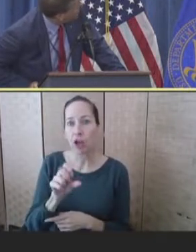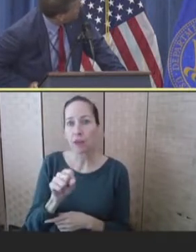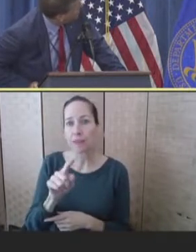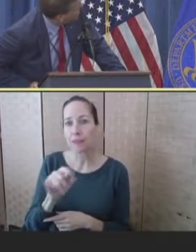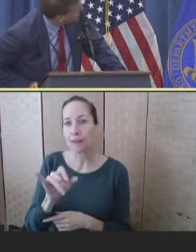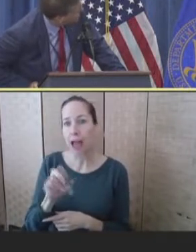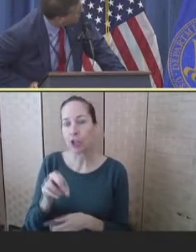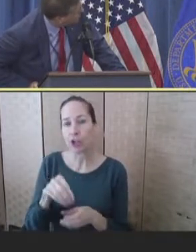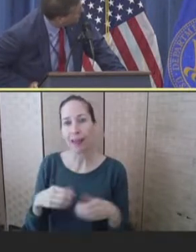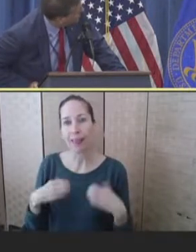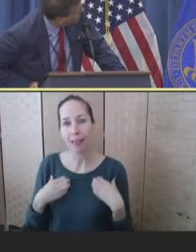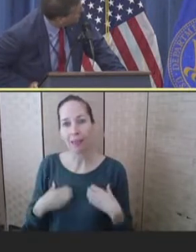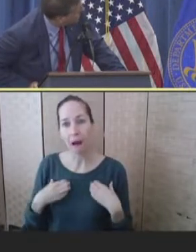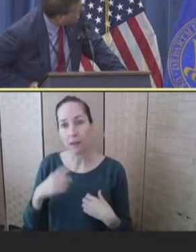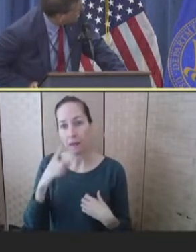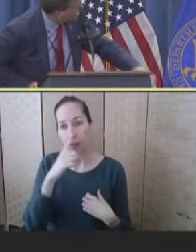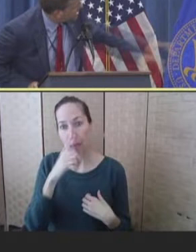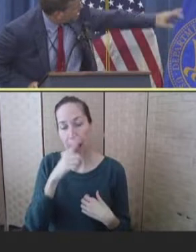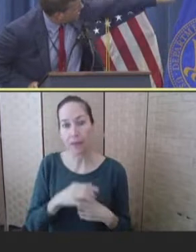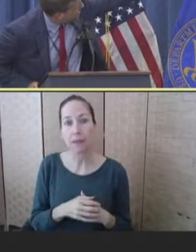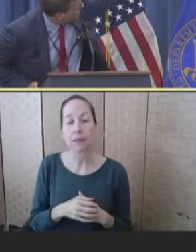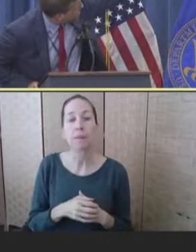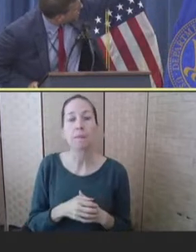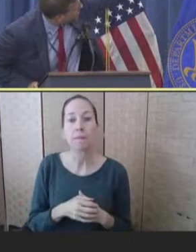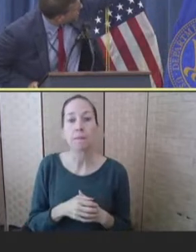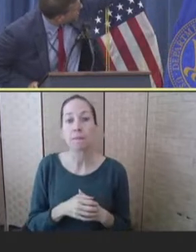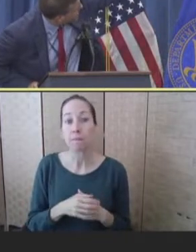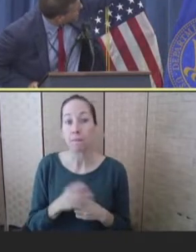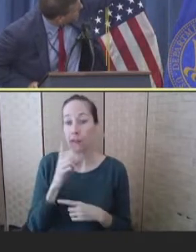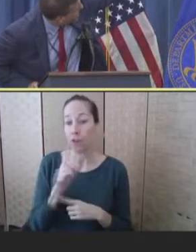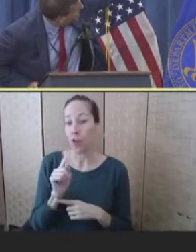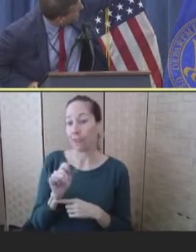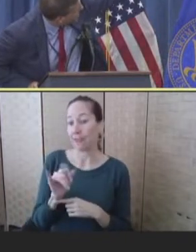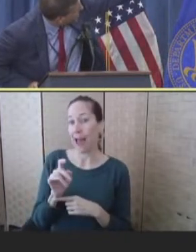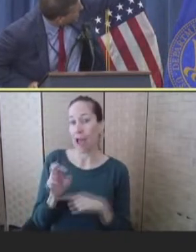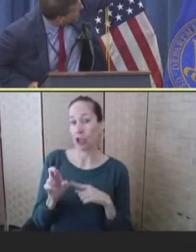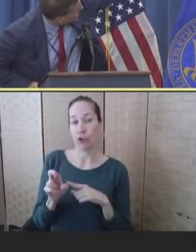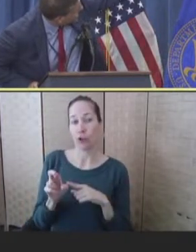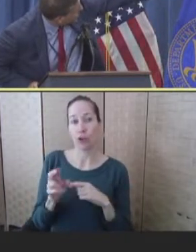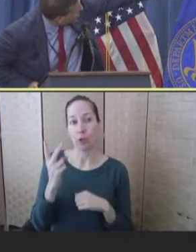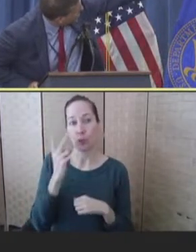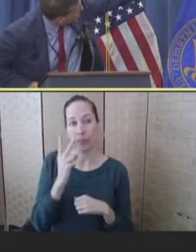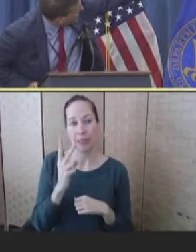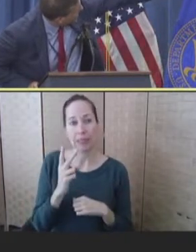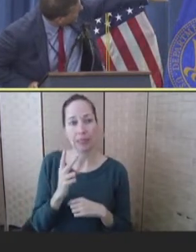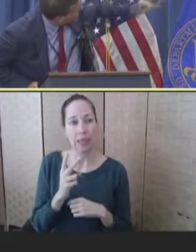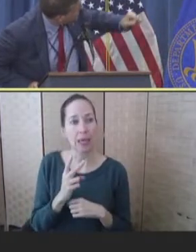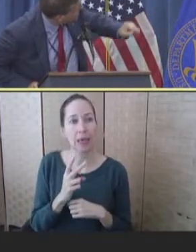When we did transcriptomics on the lungs here, you see the mock PDS column is all the way on the left.